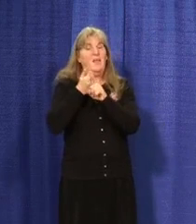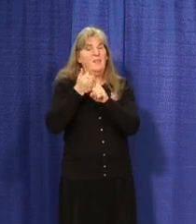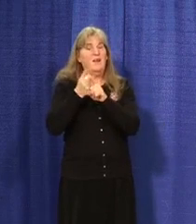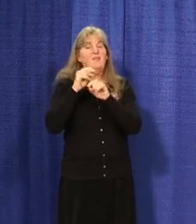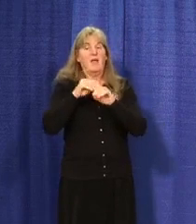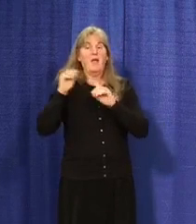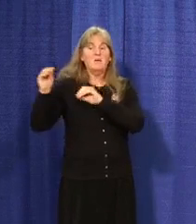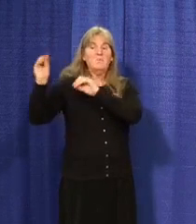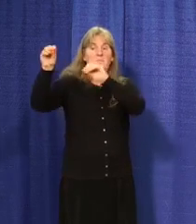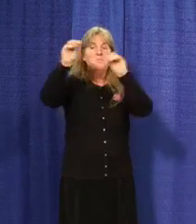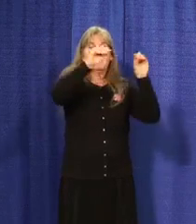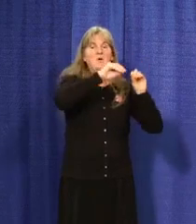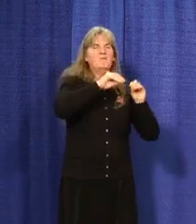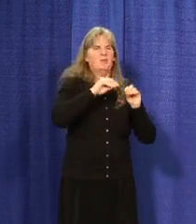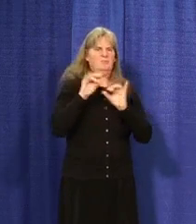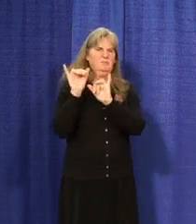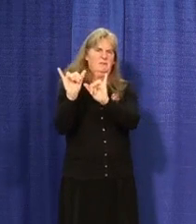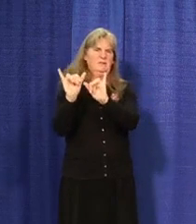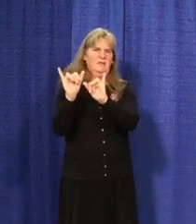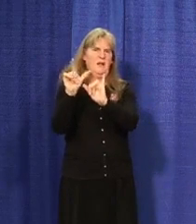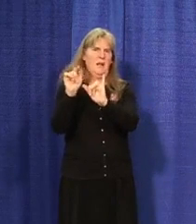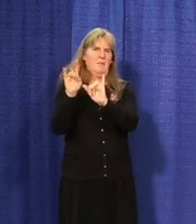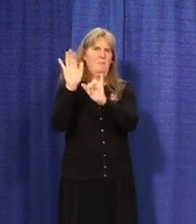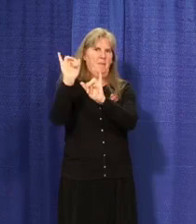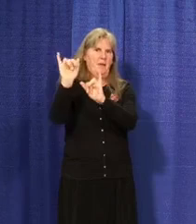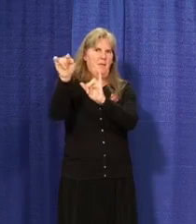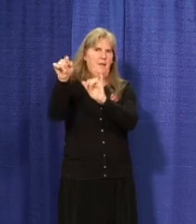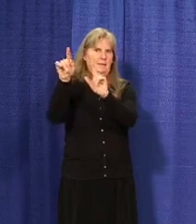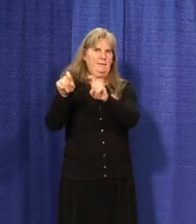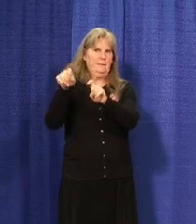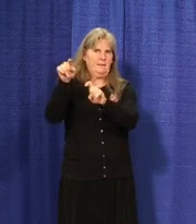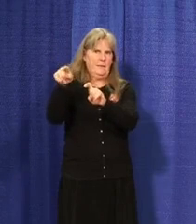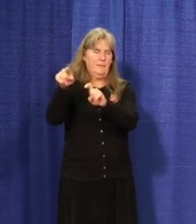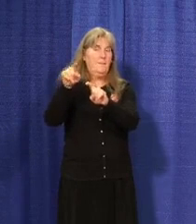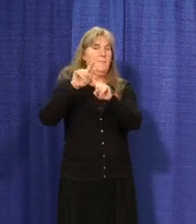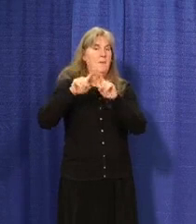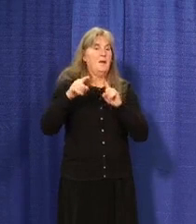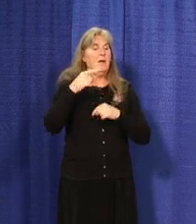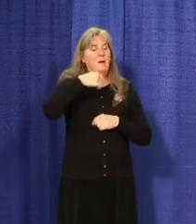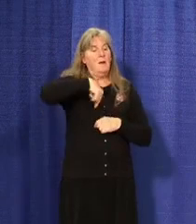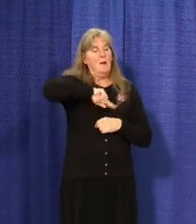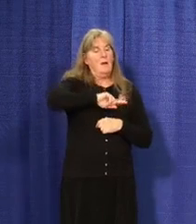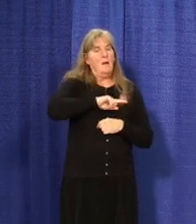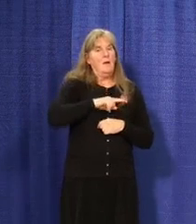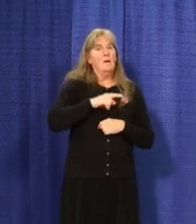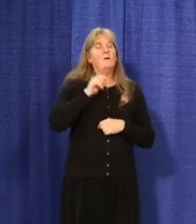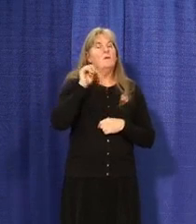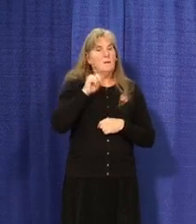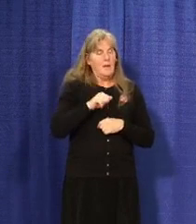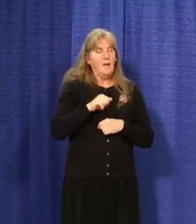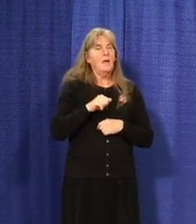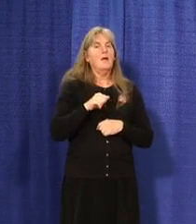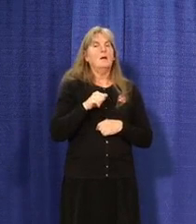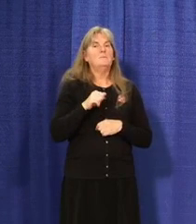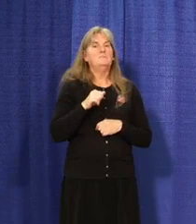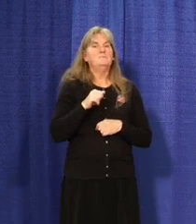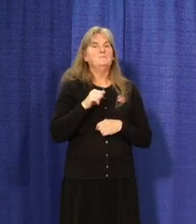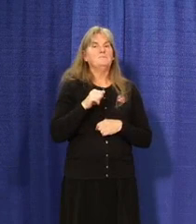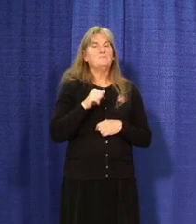move around, it is kind of a fixture -- fixture at the lab. But it does allow us to take advantage of that more rapid